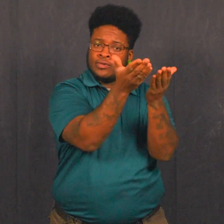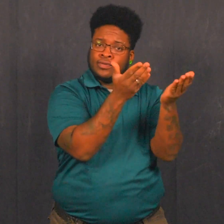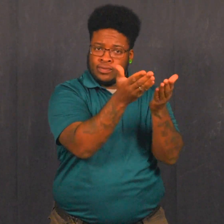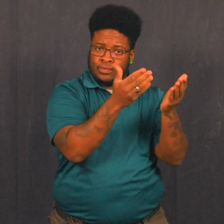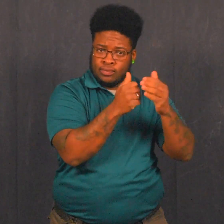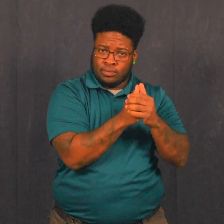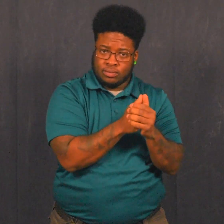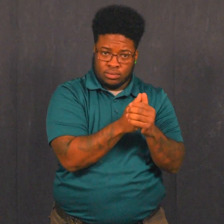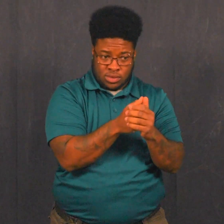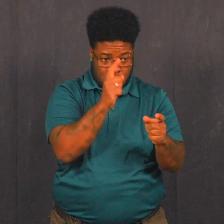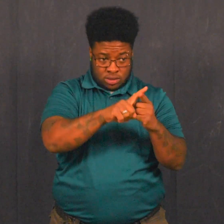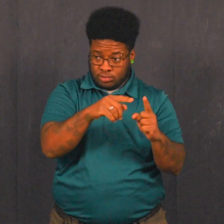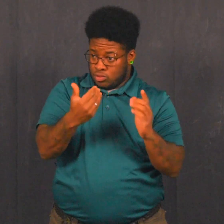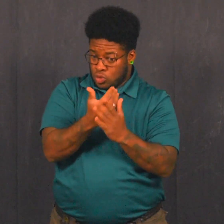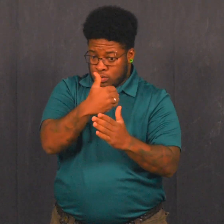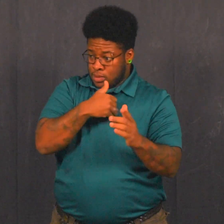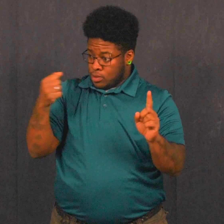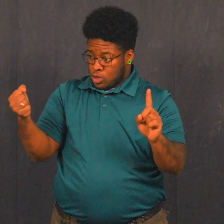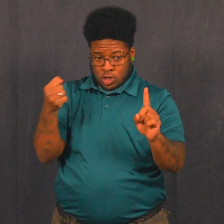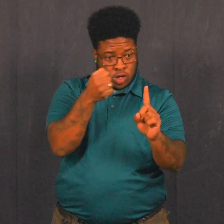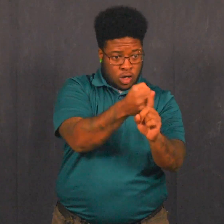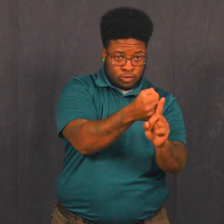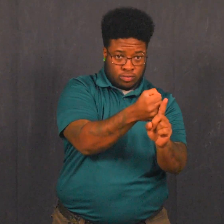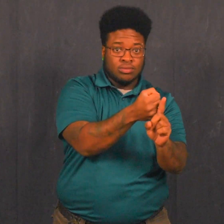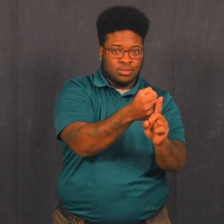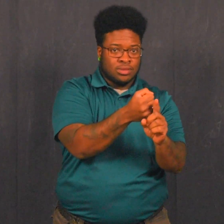or continuing to serve until a new member is appointed.